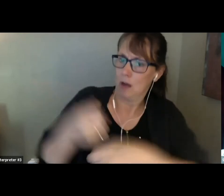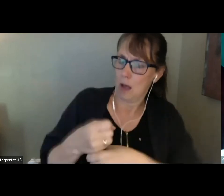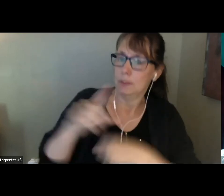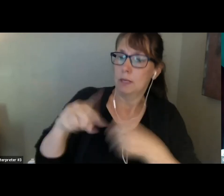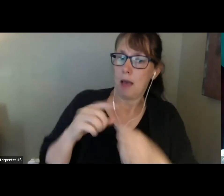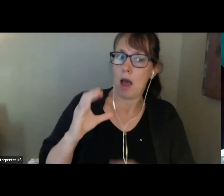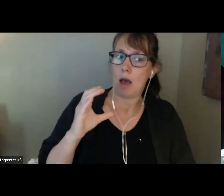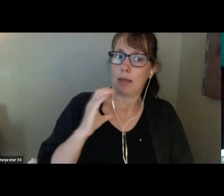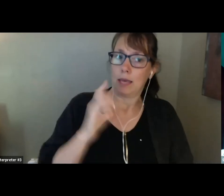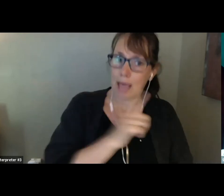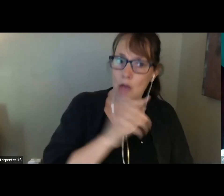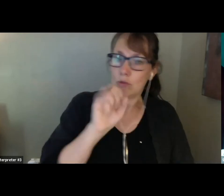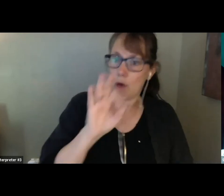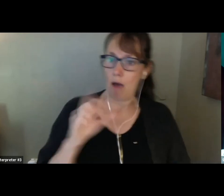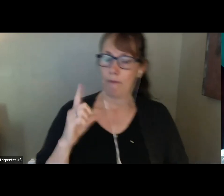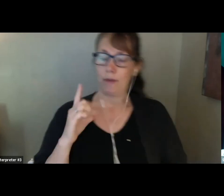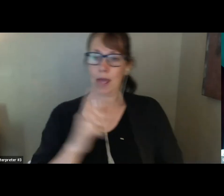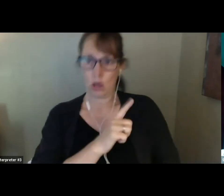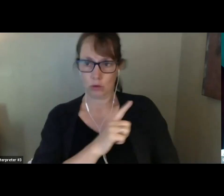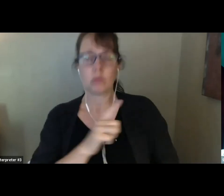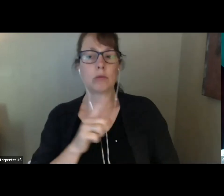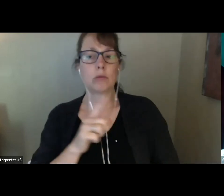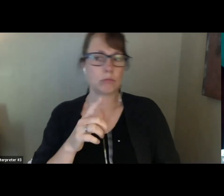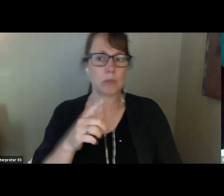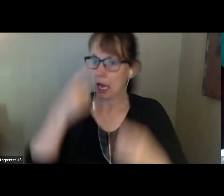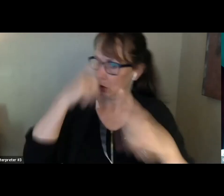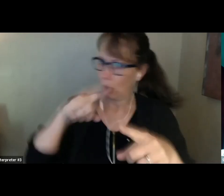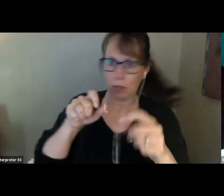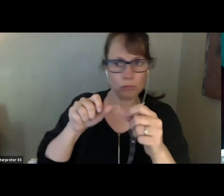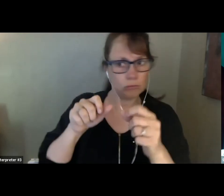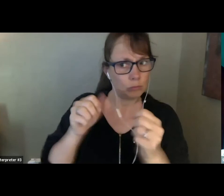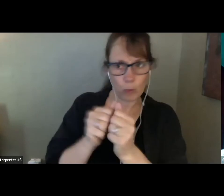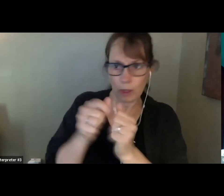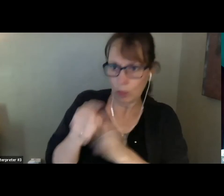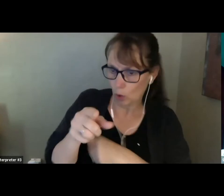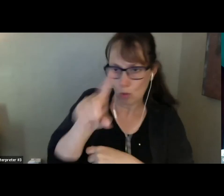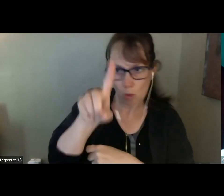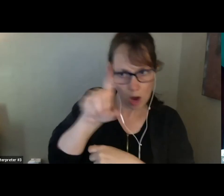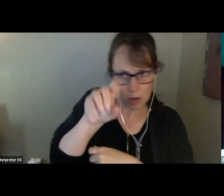with you more that there needs to be a more concerted effort at coordinated communication